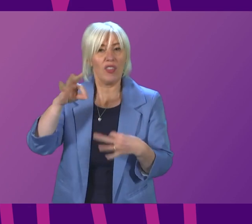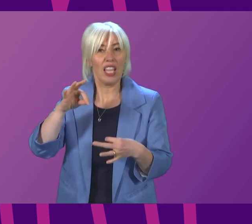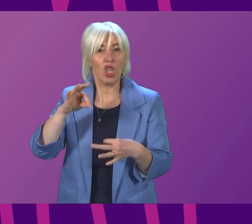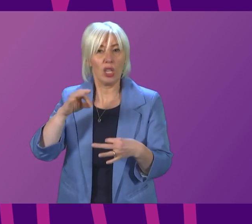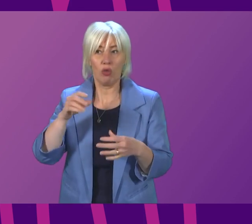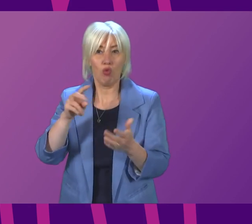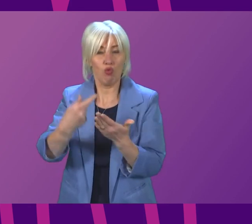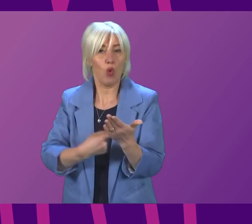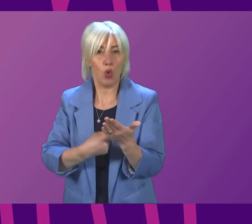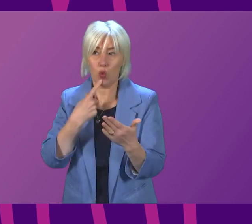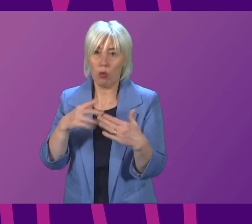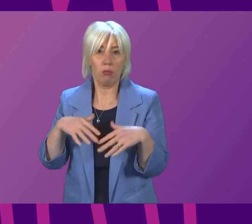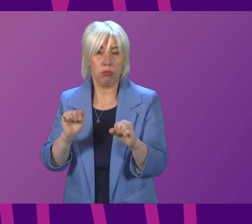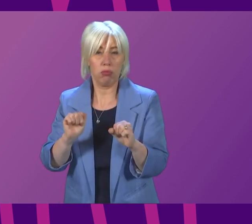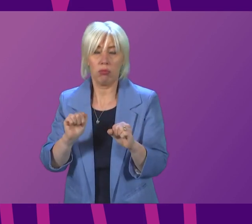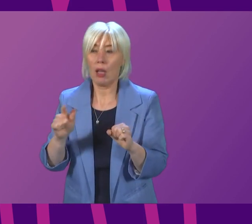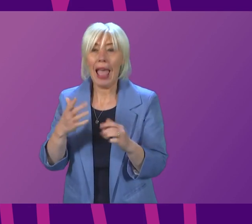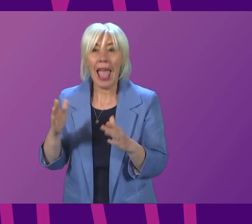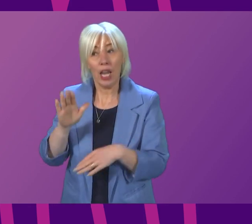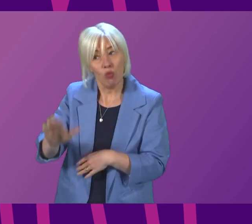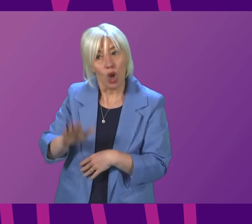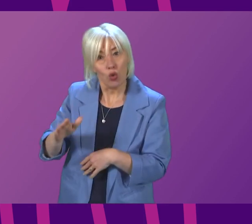Has the Scottish Government had any reassurance from the United Kingdom Government that Scottish